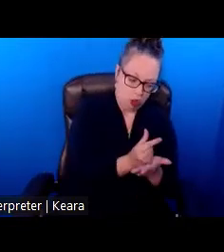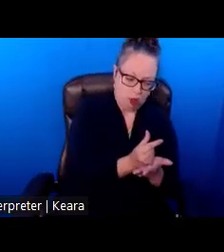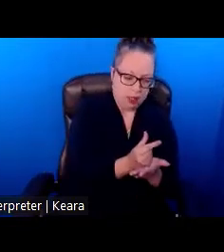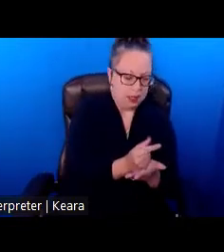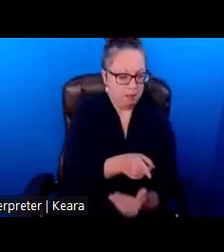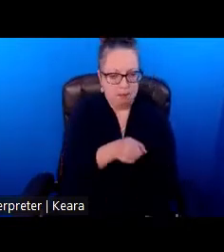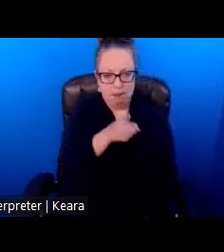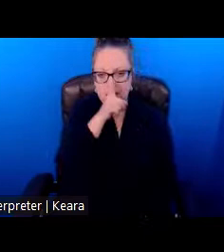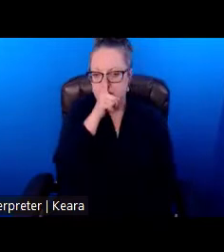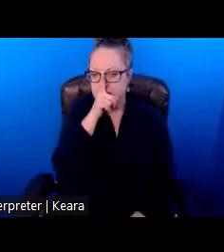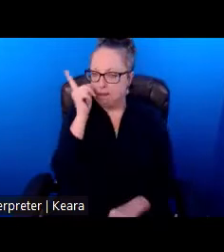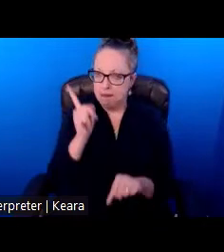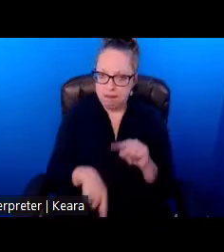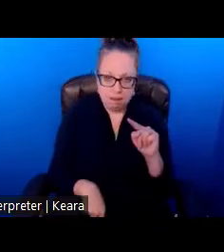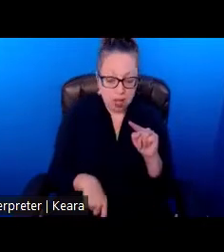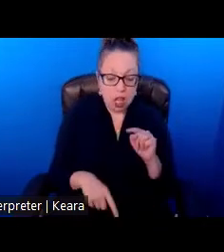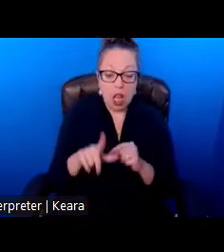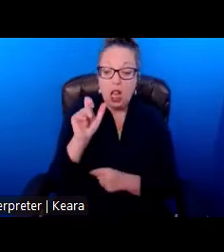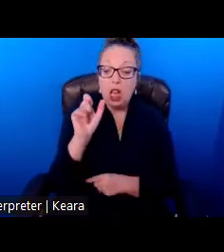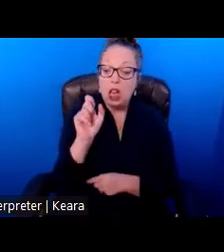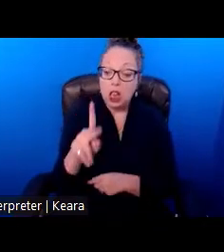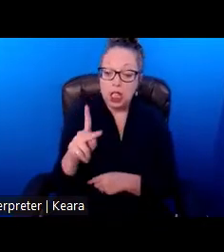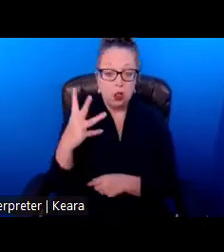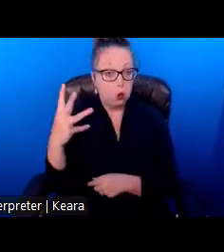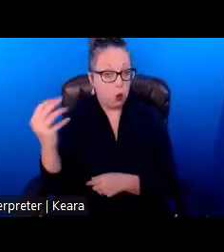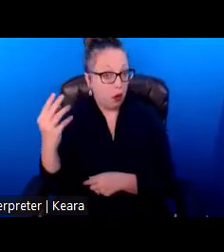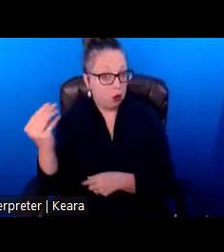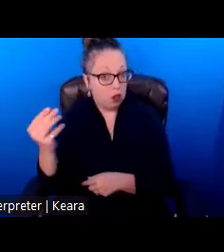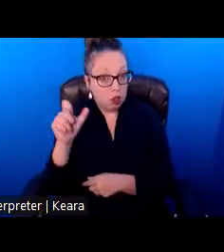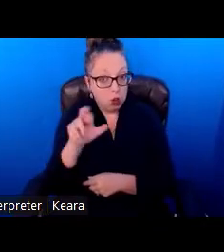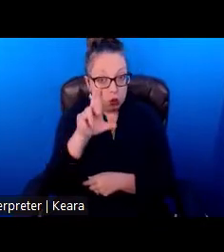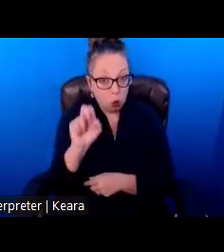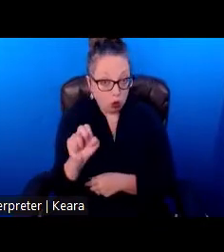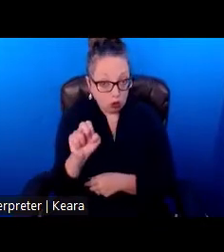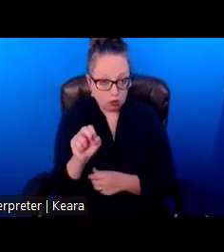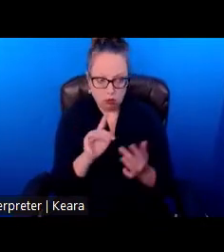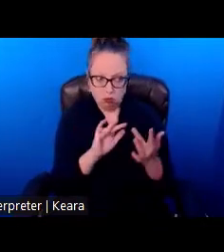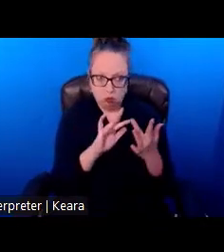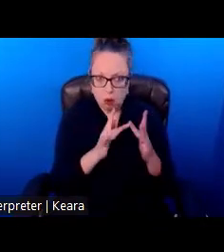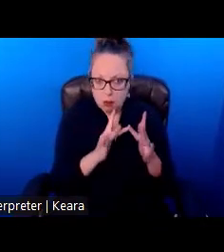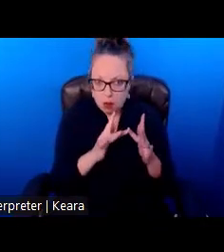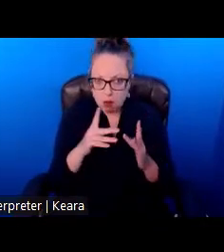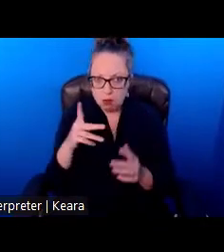Links to external sources of any kind (e.g. your website, press interviews, etc.).